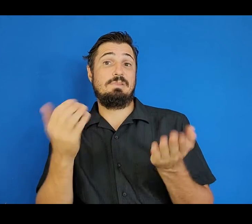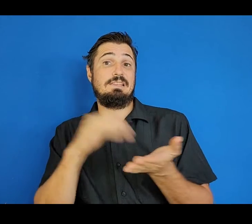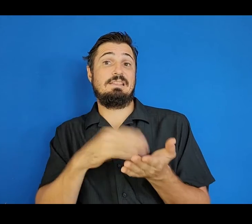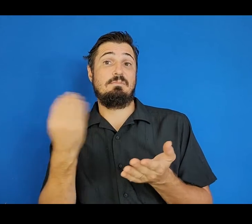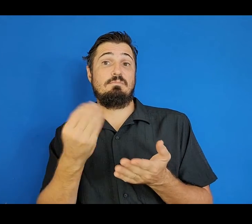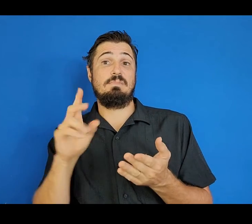27th